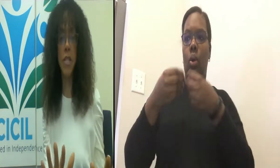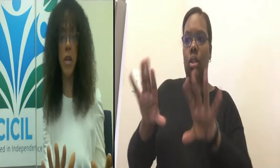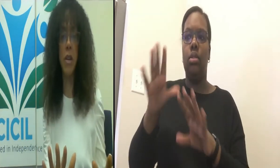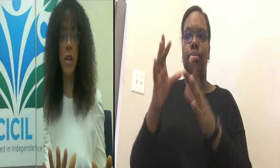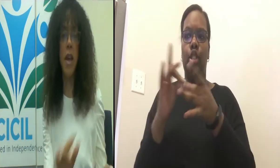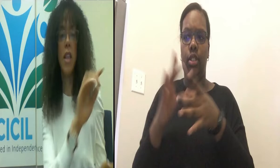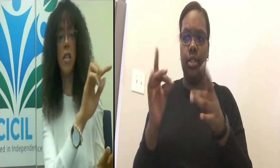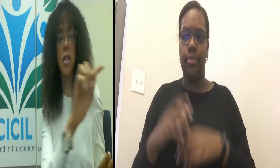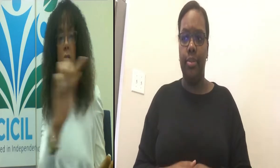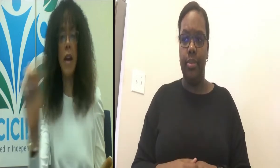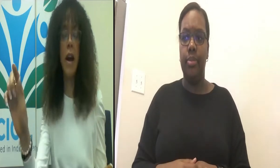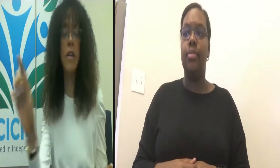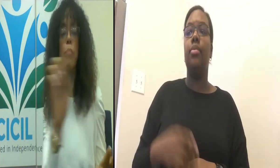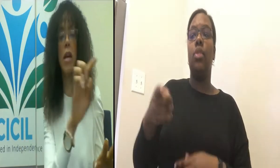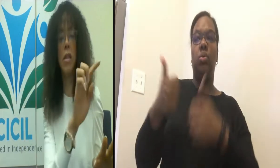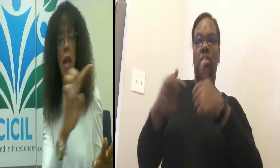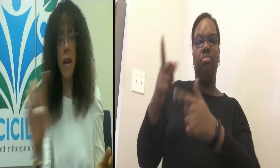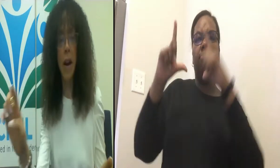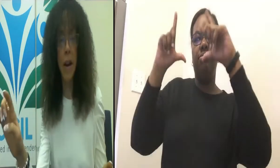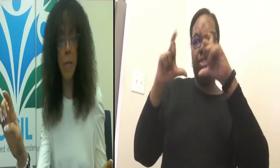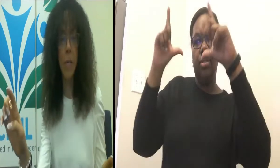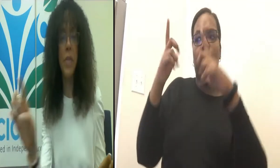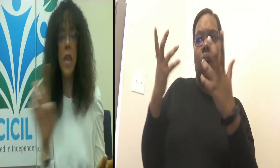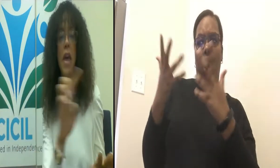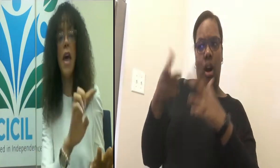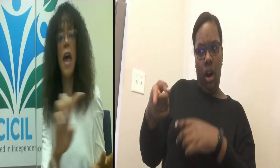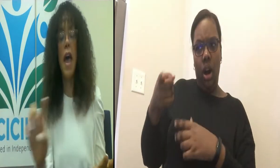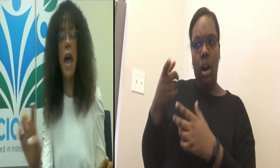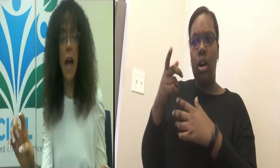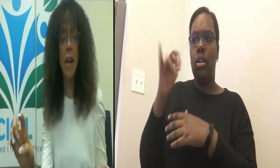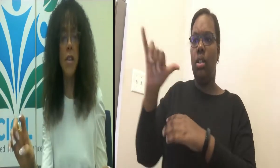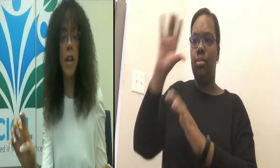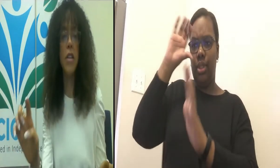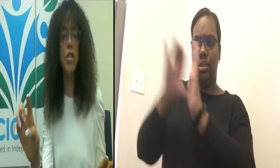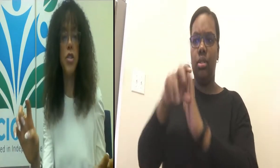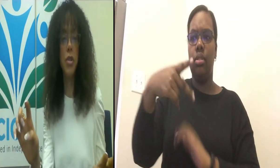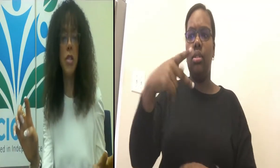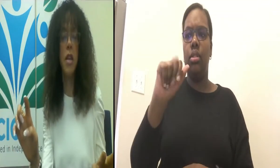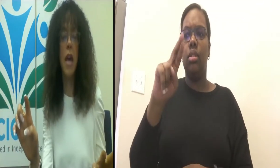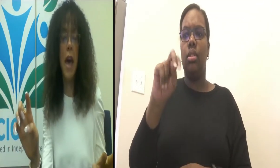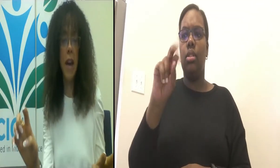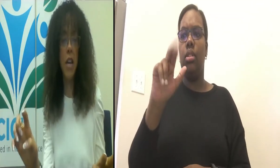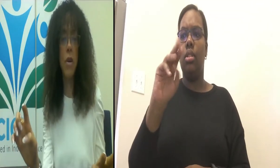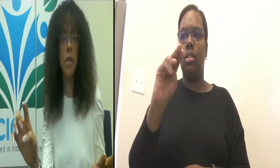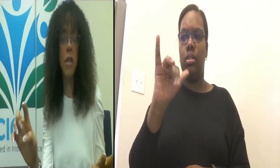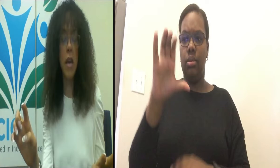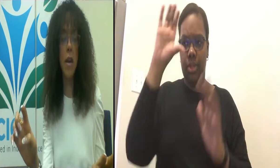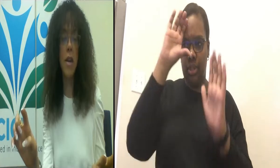sheet does. It should line up with the budget, line item by line item